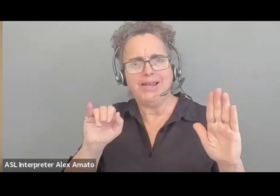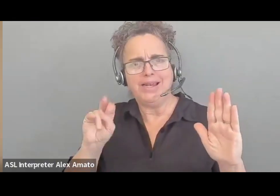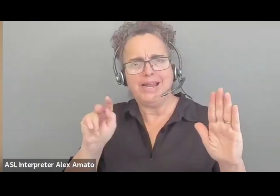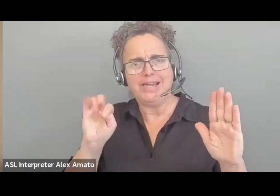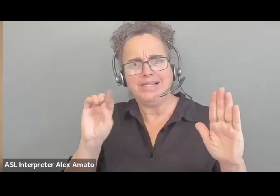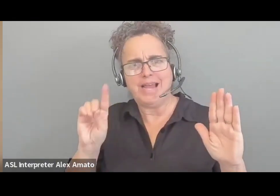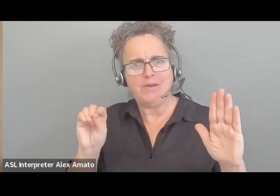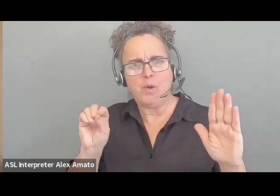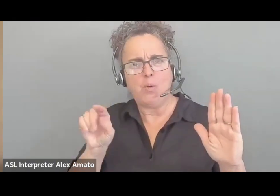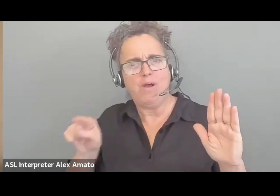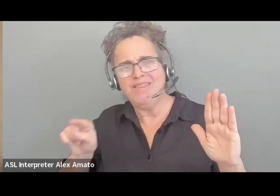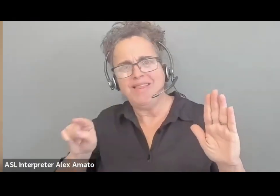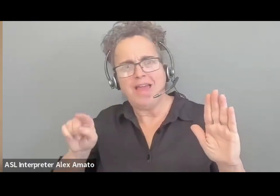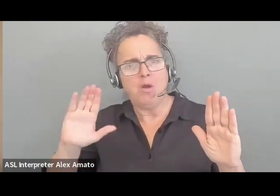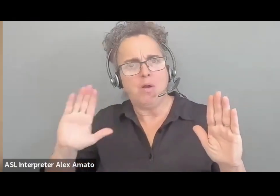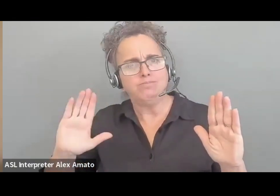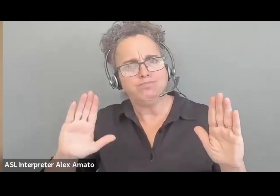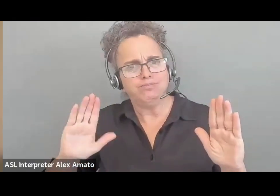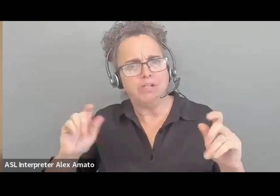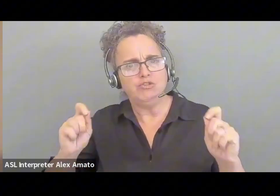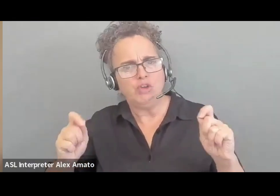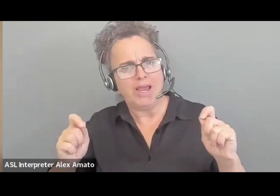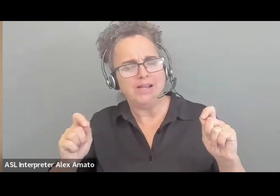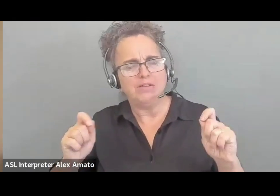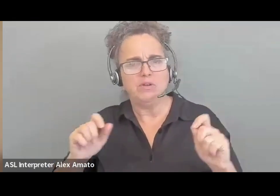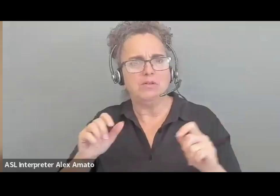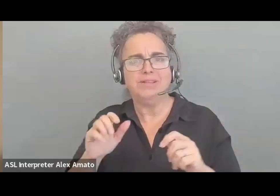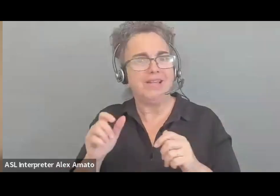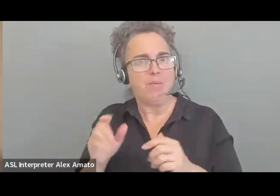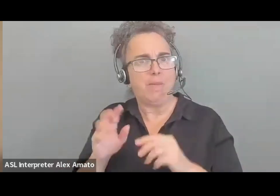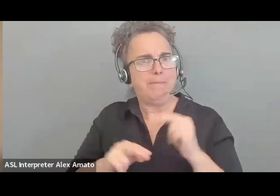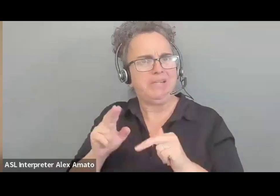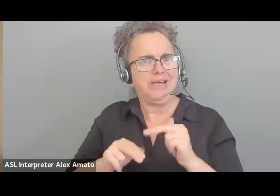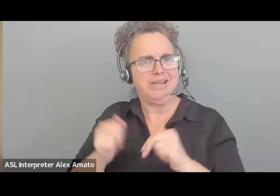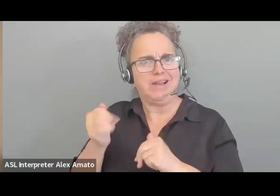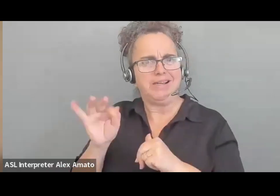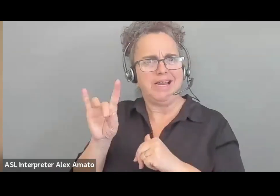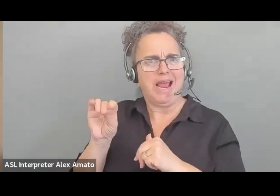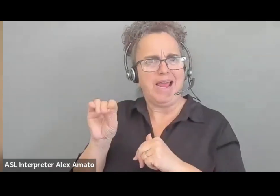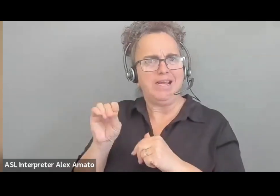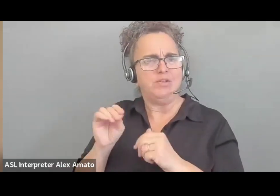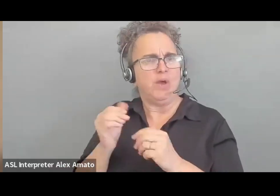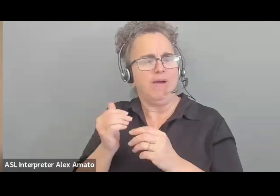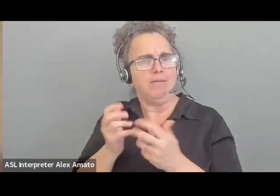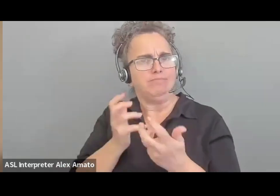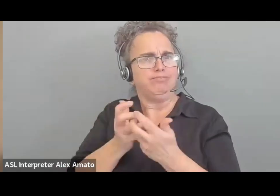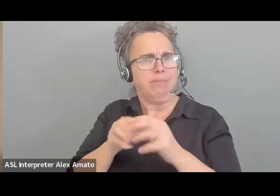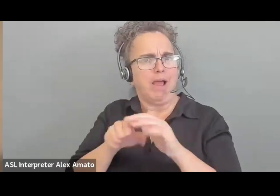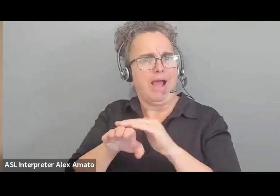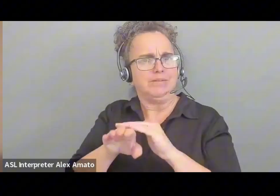was building some of the first adaptive controllers in the eighties and Xbox has, you know, the Xbox adaptive controller and,